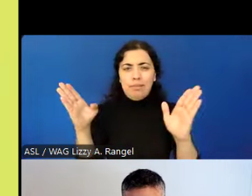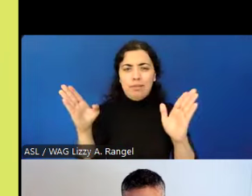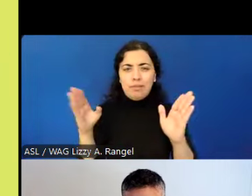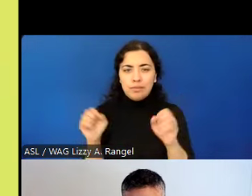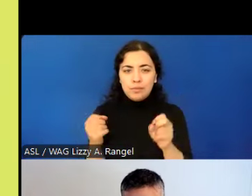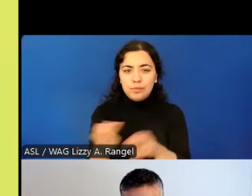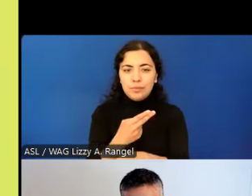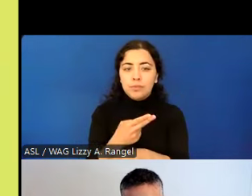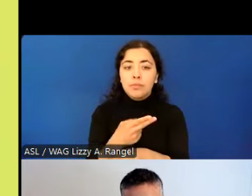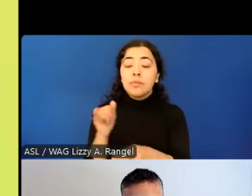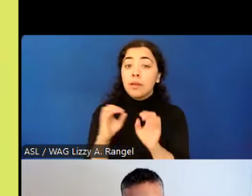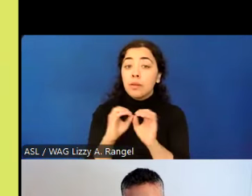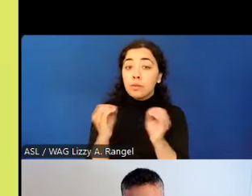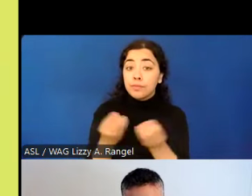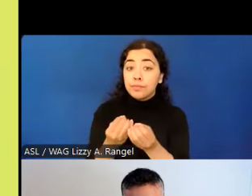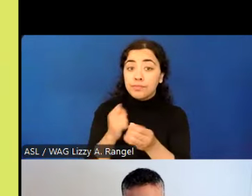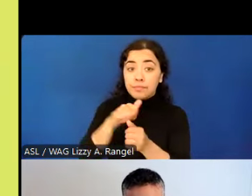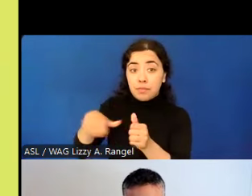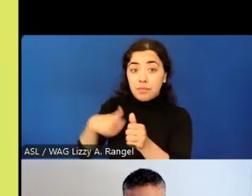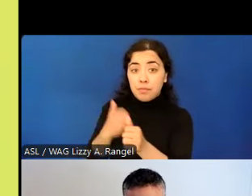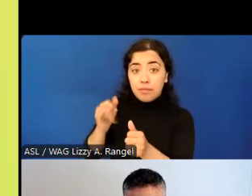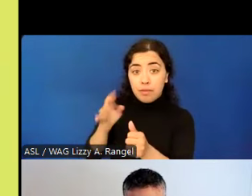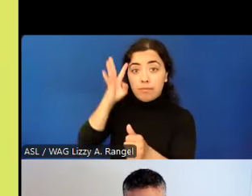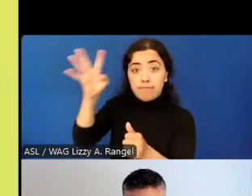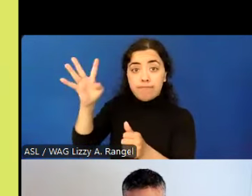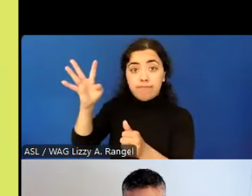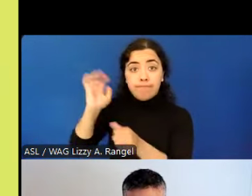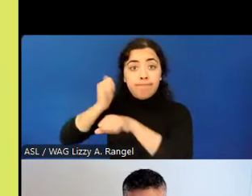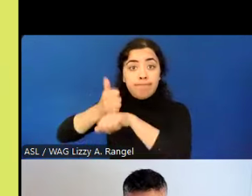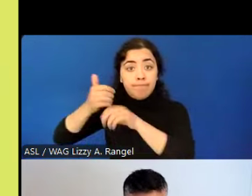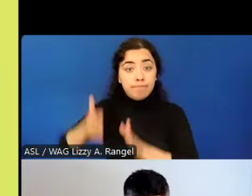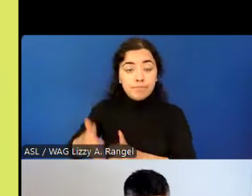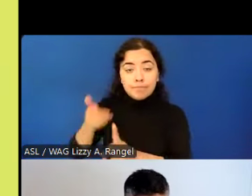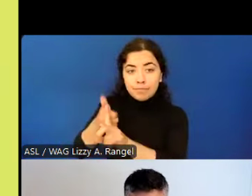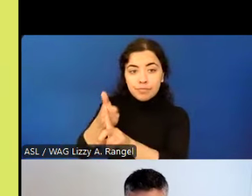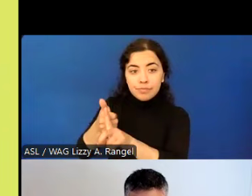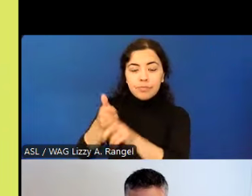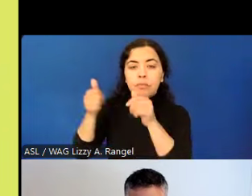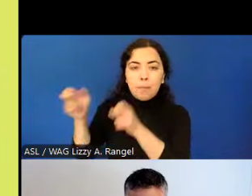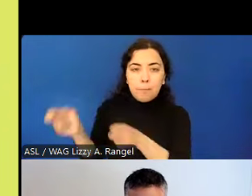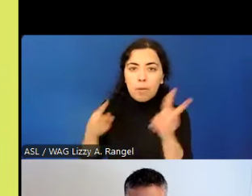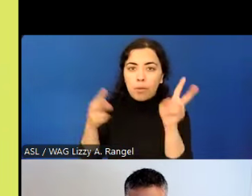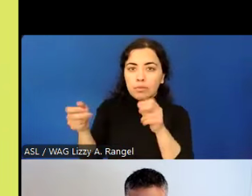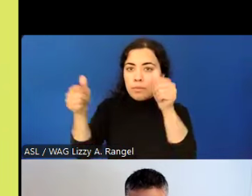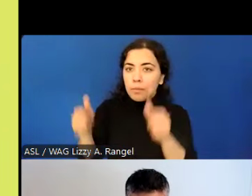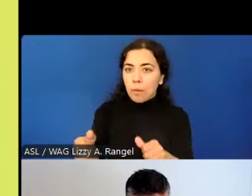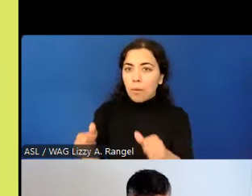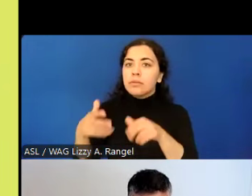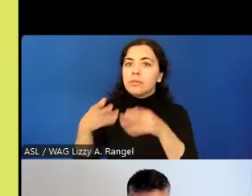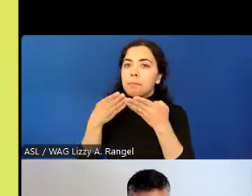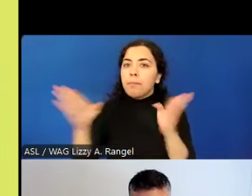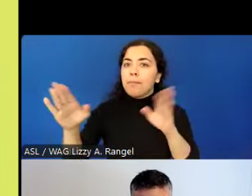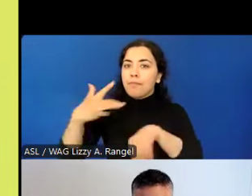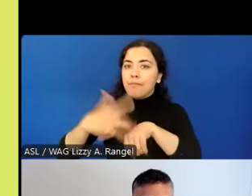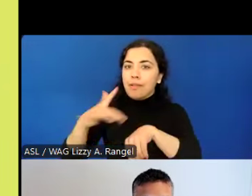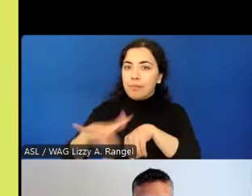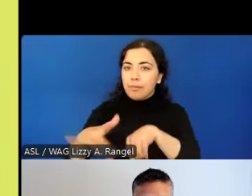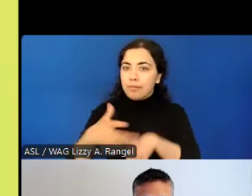and the organization behind the creation hosts a publicly available instance and we will see